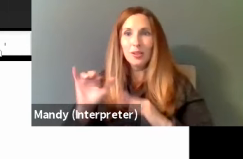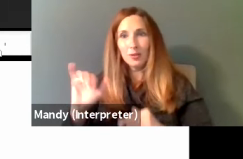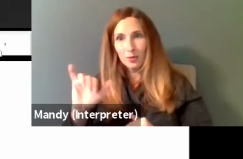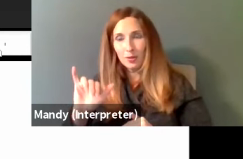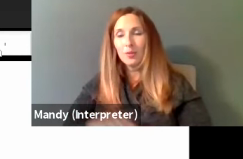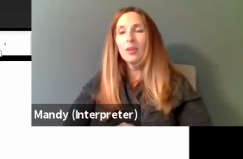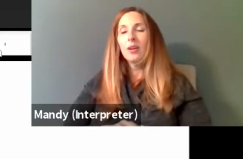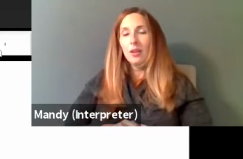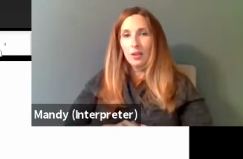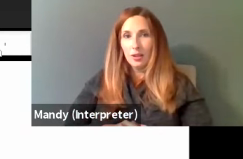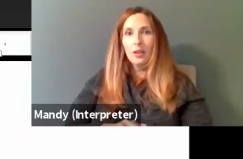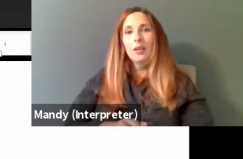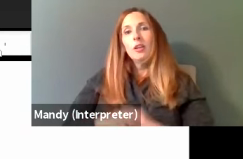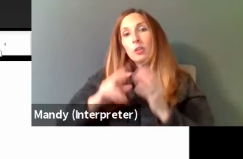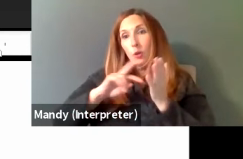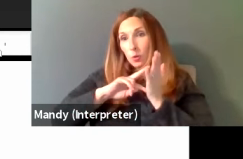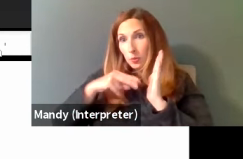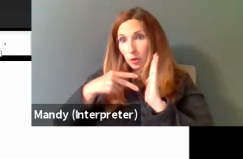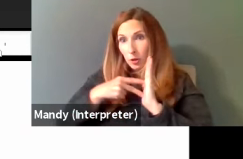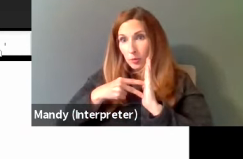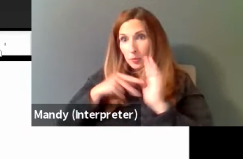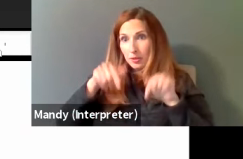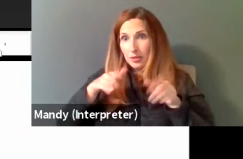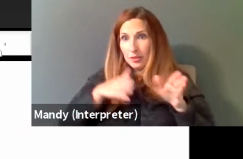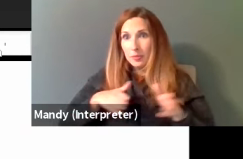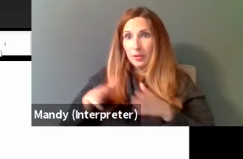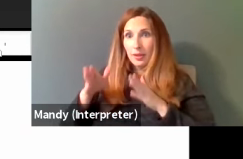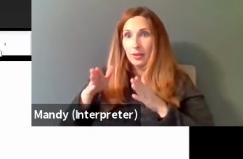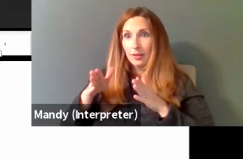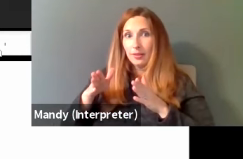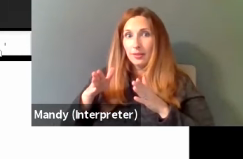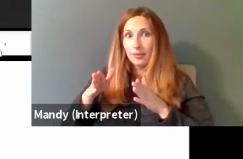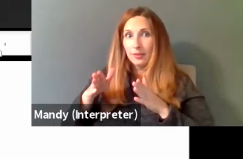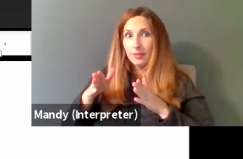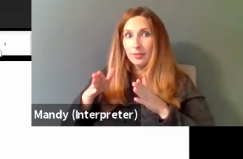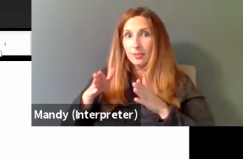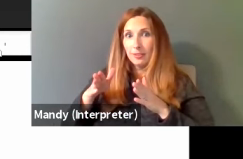And so the purpose of this plan is to really take all of those people